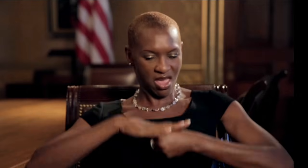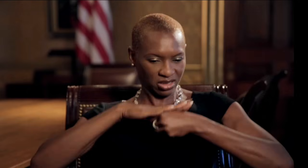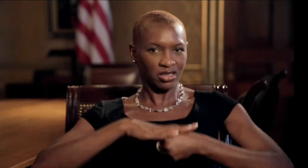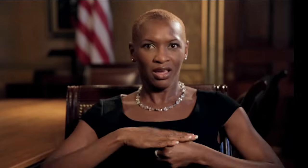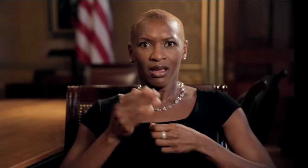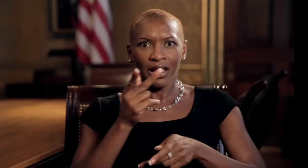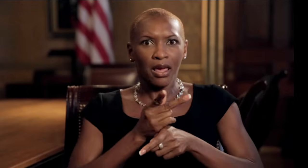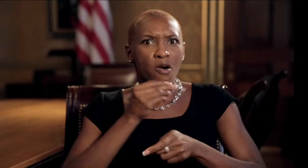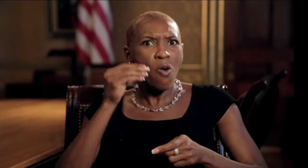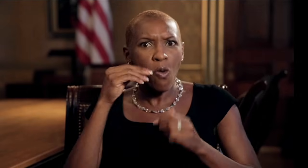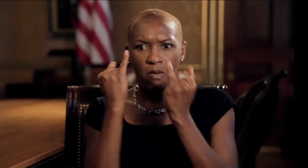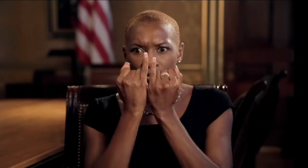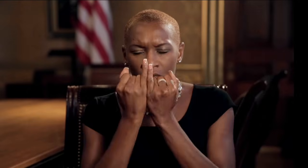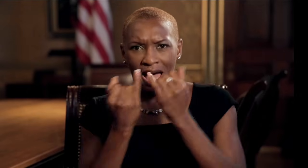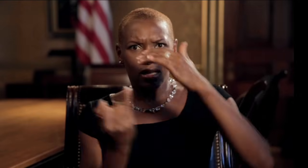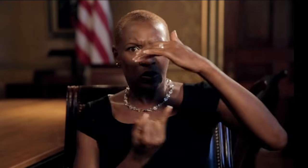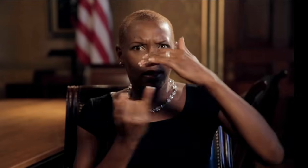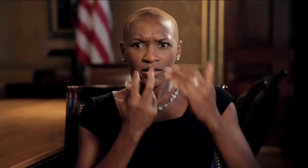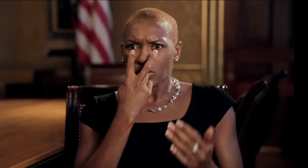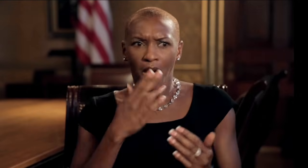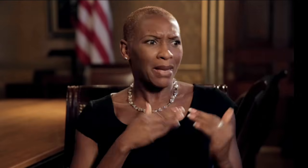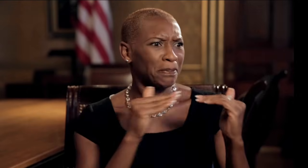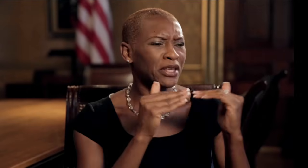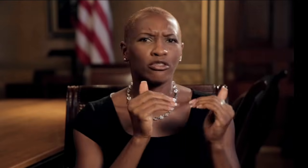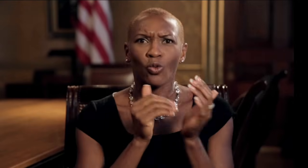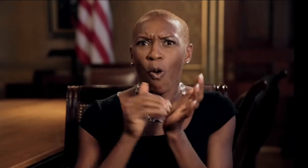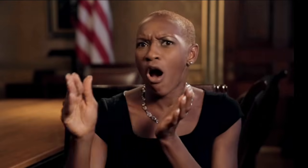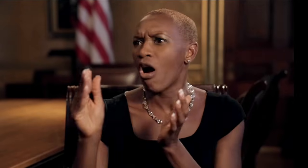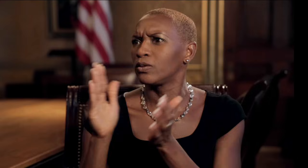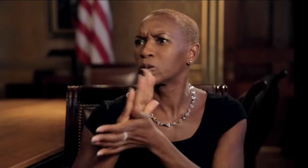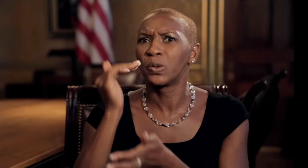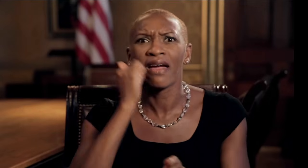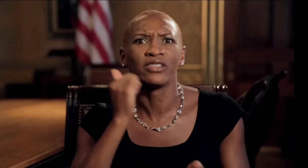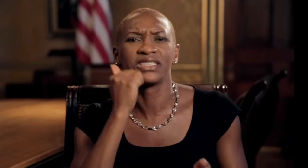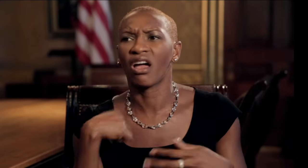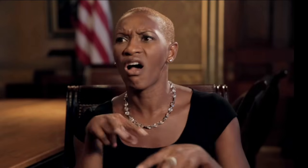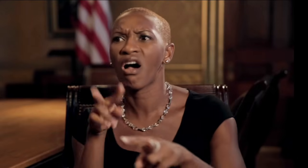being oppressed and being isolated at home while watching my peers go off to school every day.